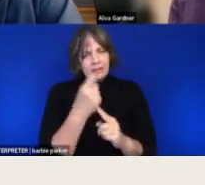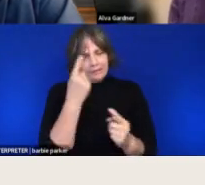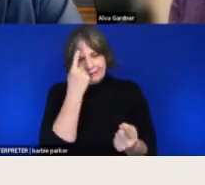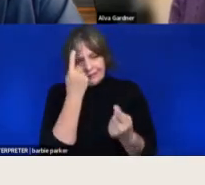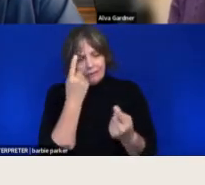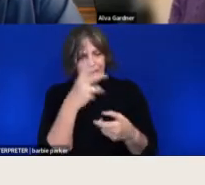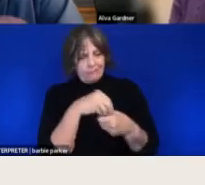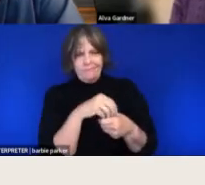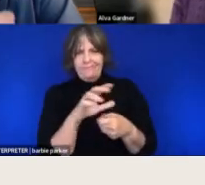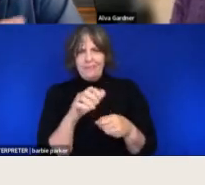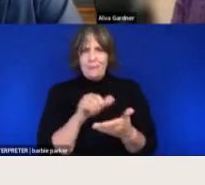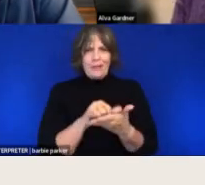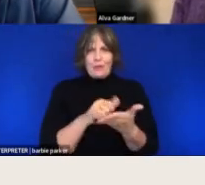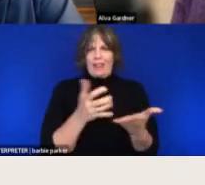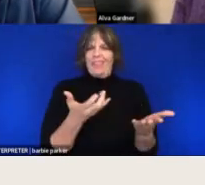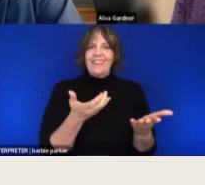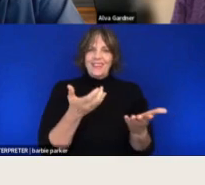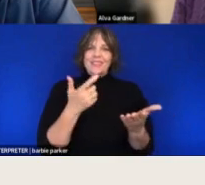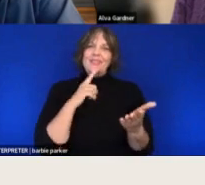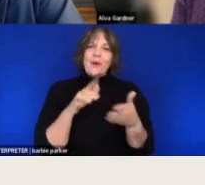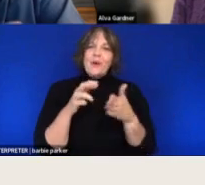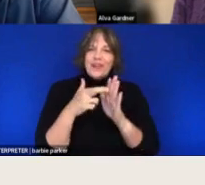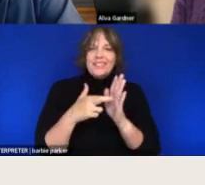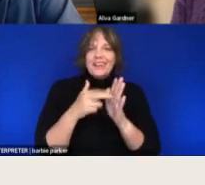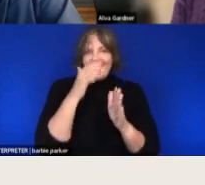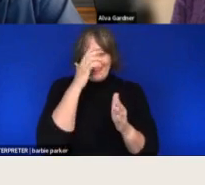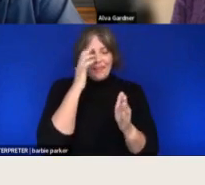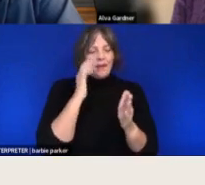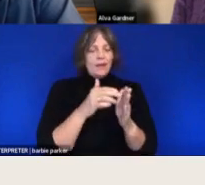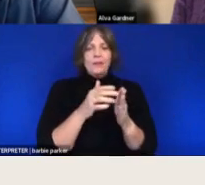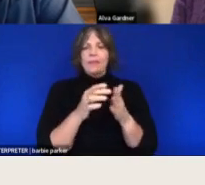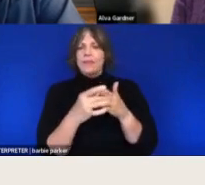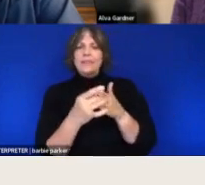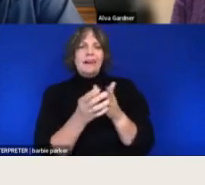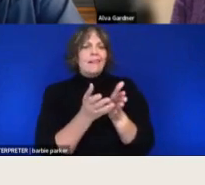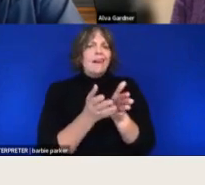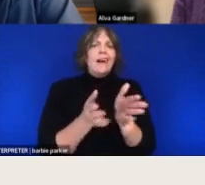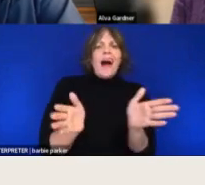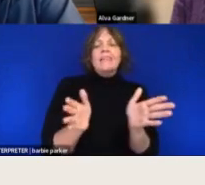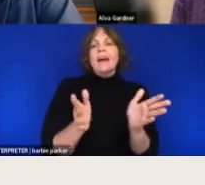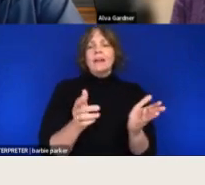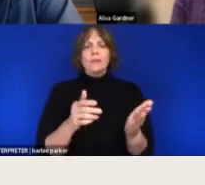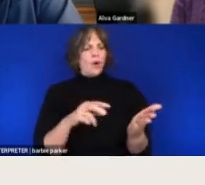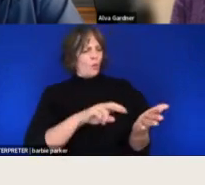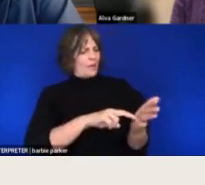that. So there's there's a guideline. So we really need to think about, what is the intent of the rule that we're looking at? And let's work in